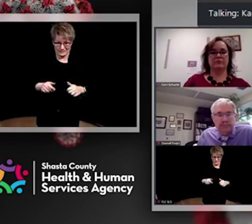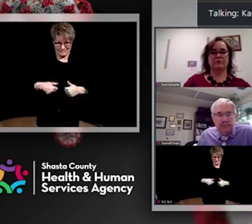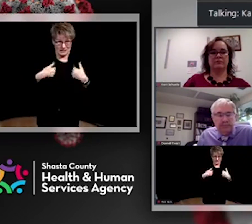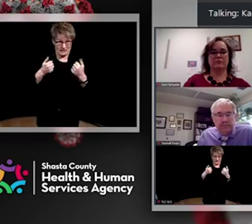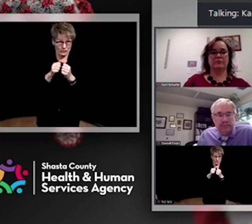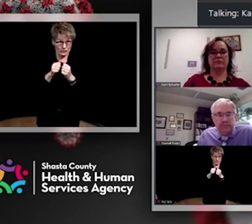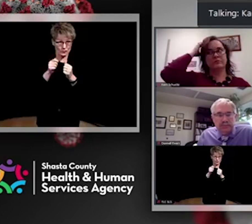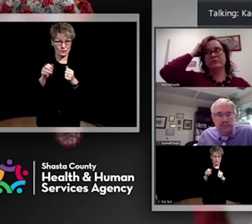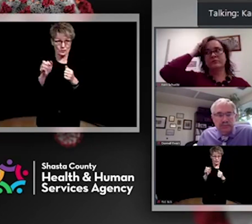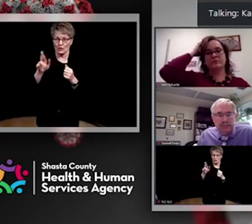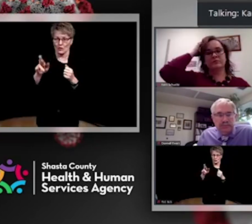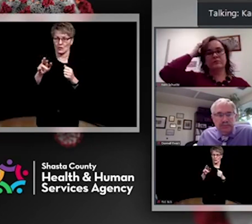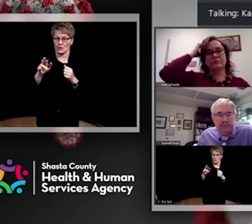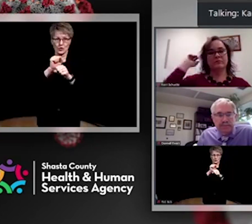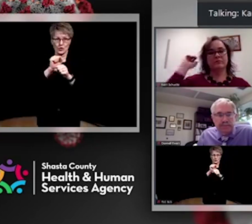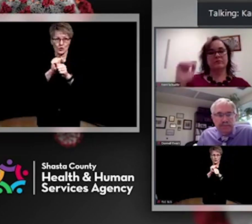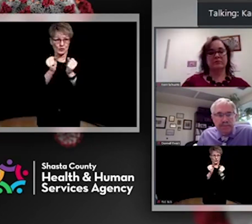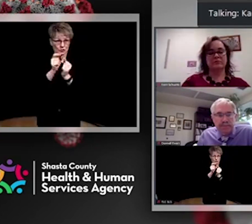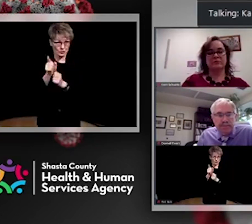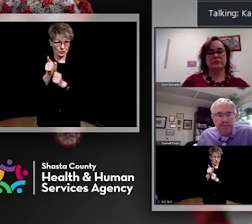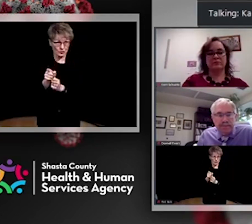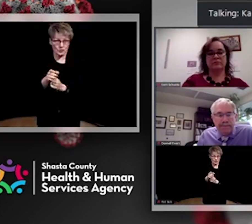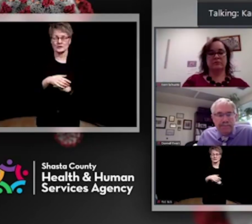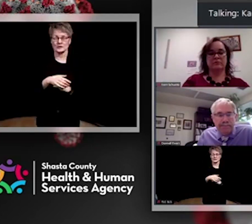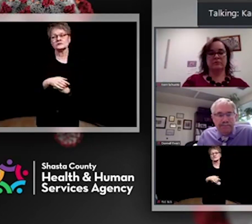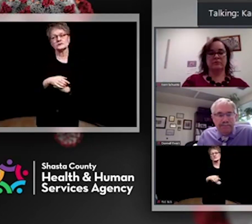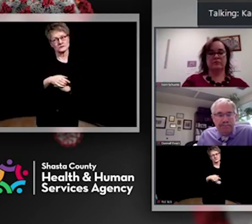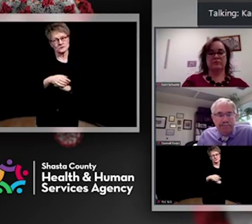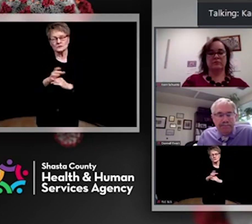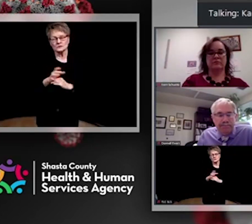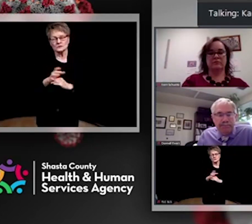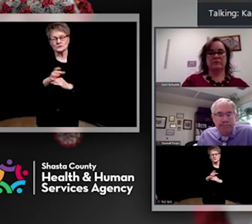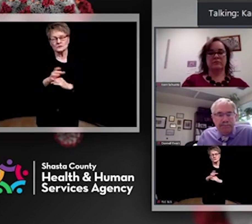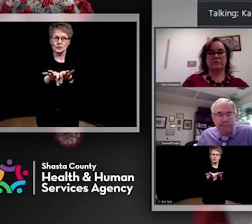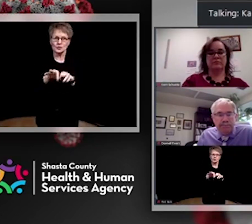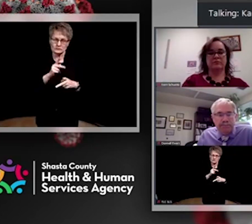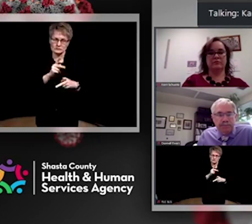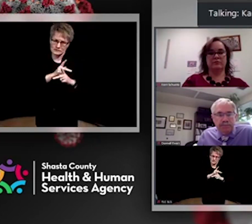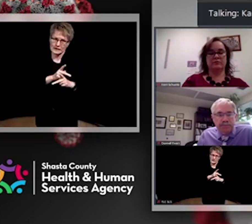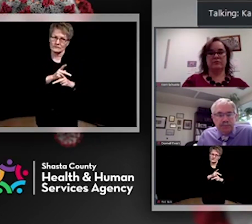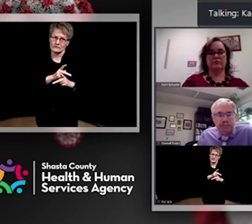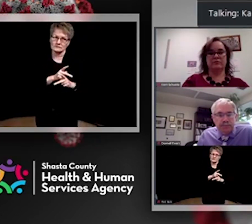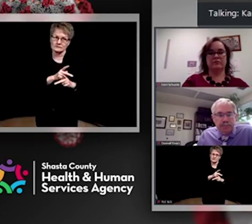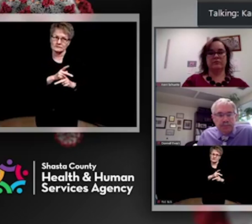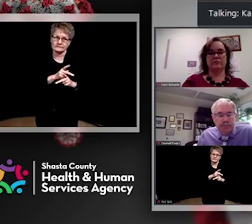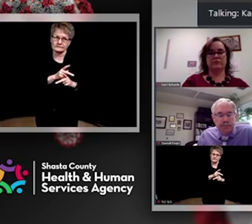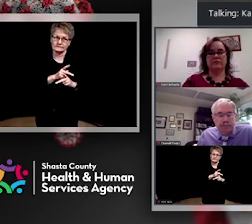it's really important to be really careful right now and avoid being around other people